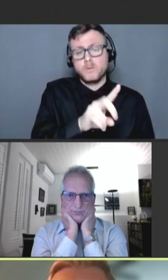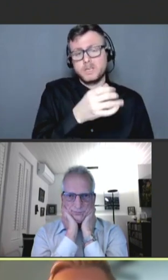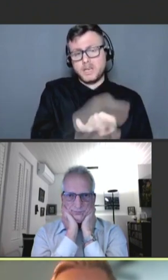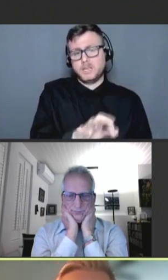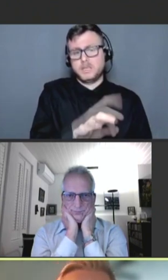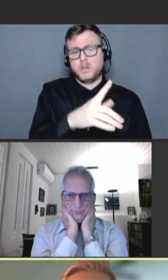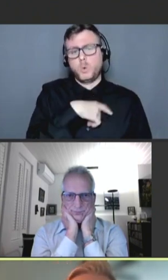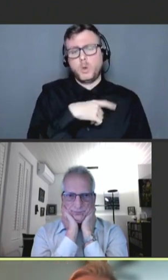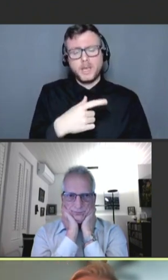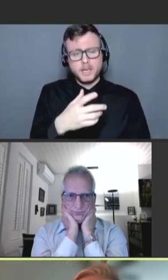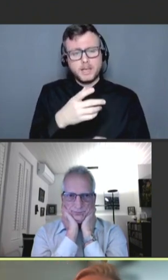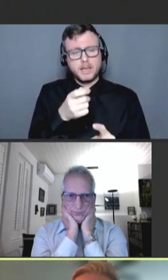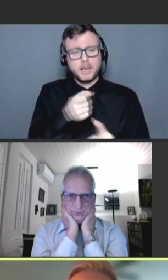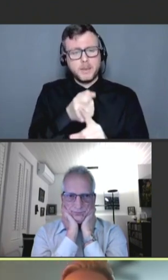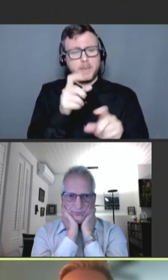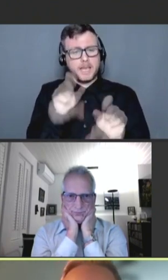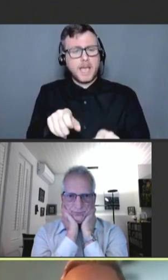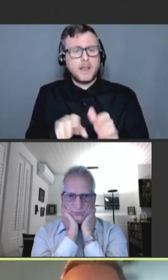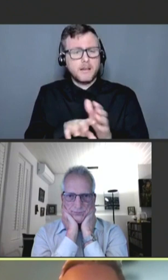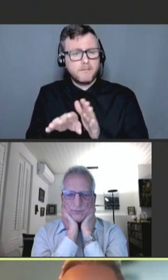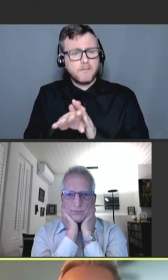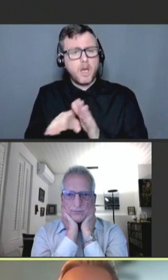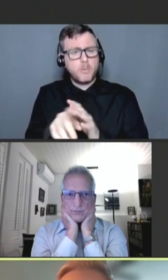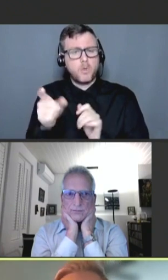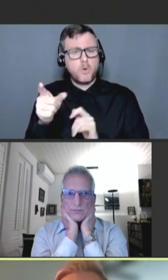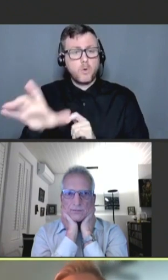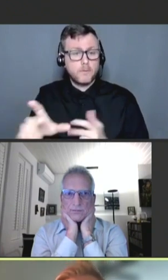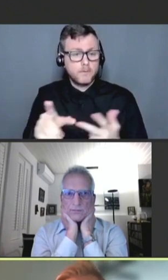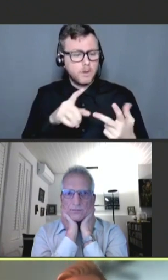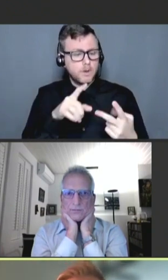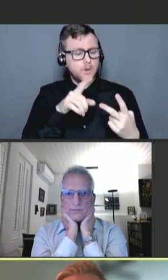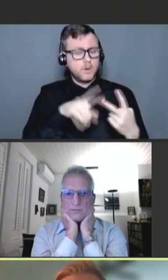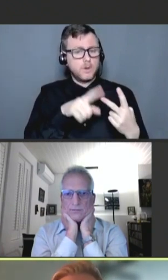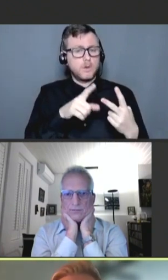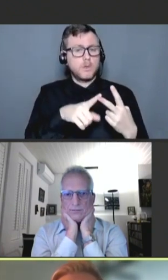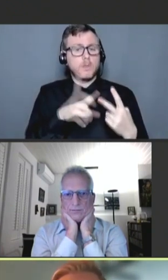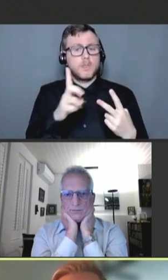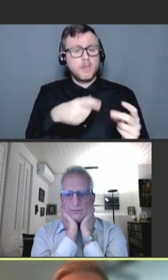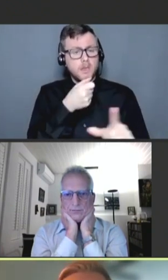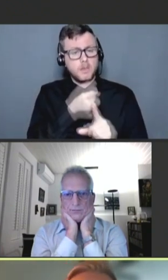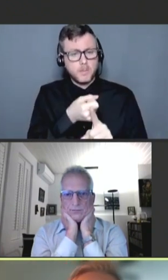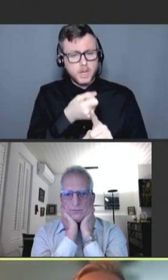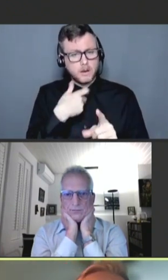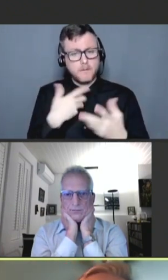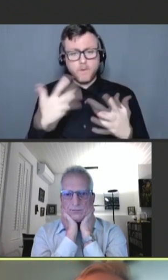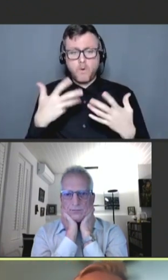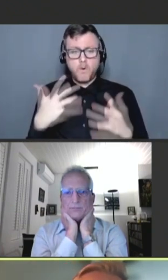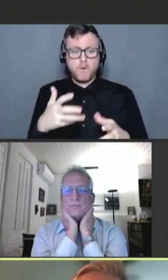Long-COVID? And two, what is the impact of COVID-19 vaccination on existing Long-COVID